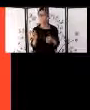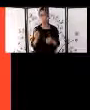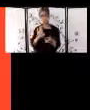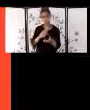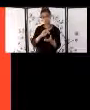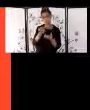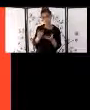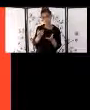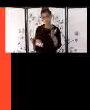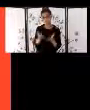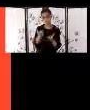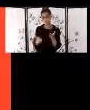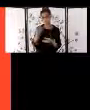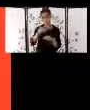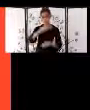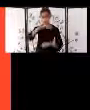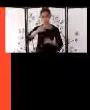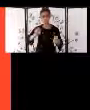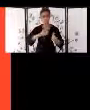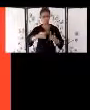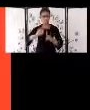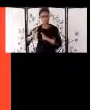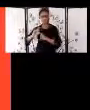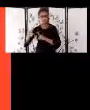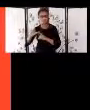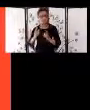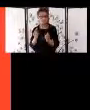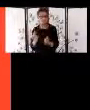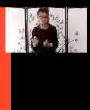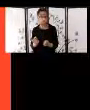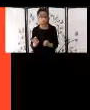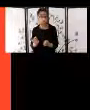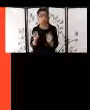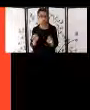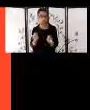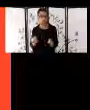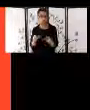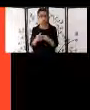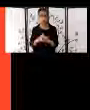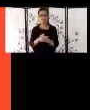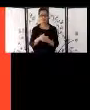of these different activities. You can apply for almost any expense related